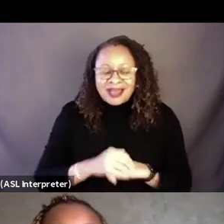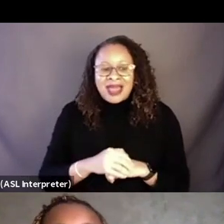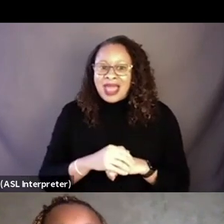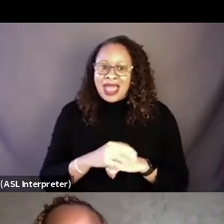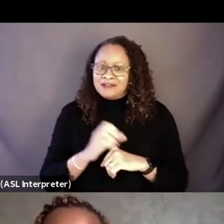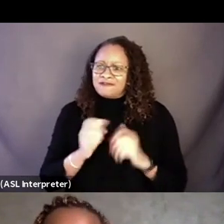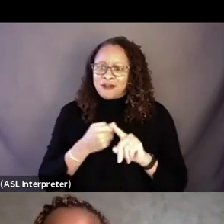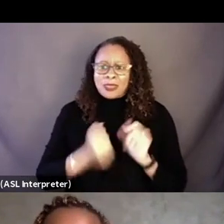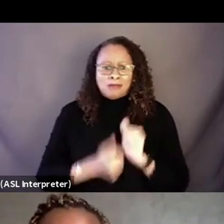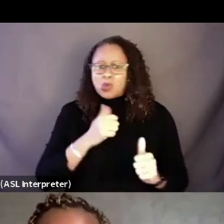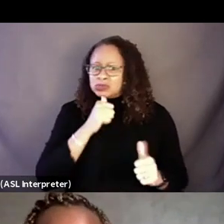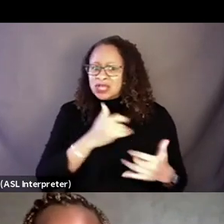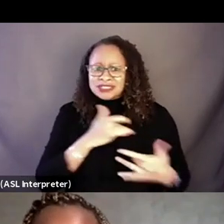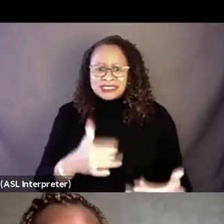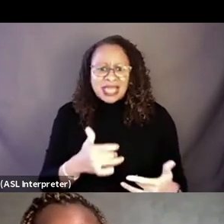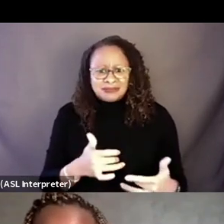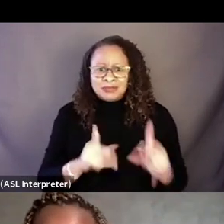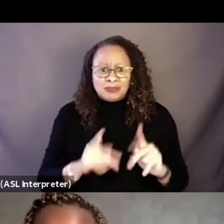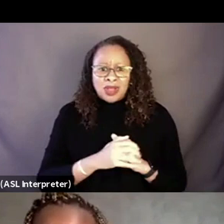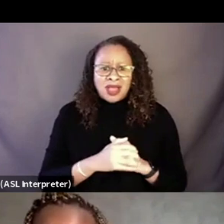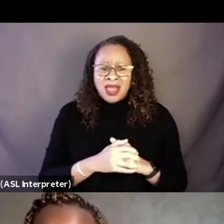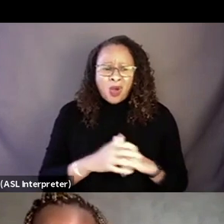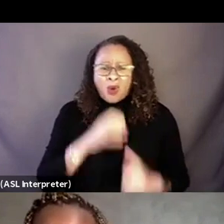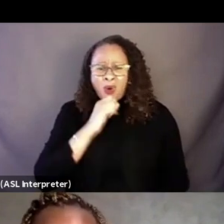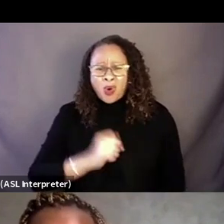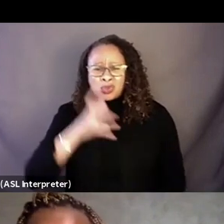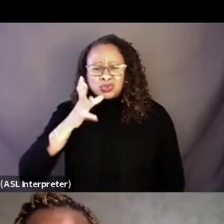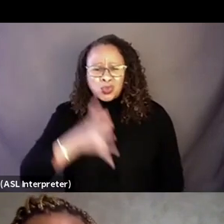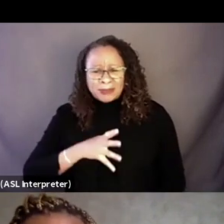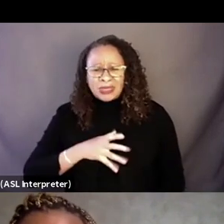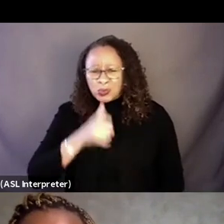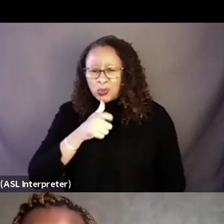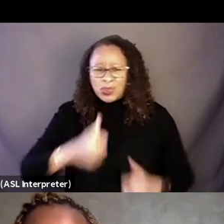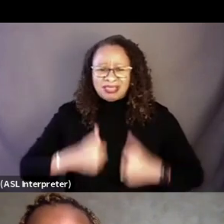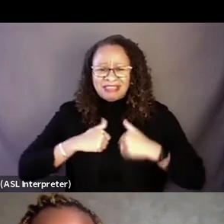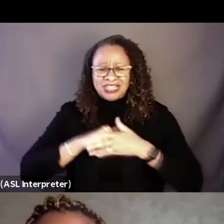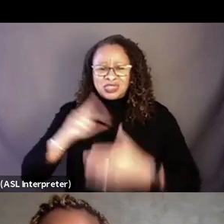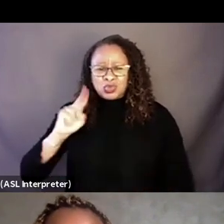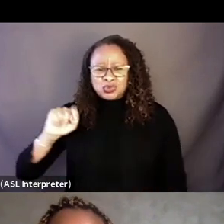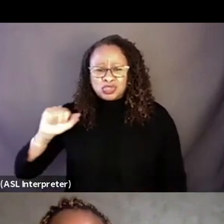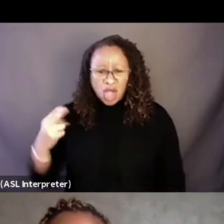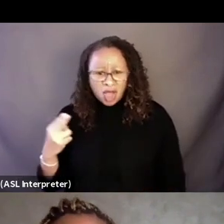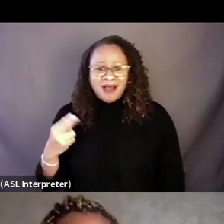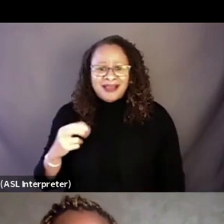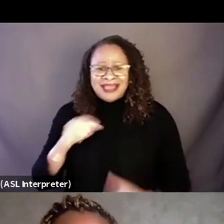like old women who live in Utah in their 70s were coming up to us and saying, " Oh my God this is the most incredible film